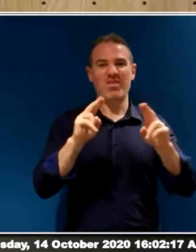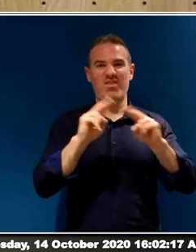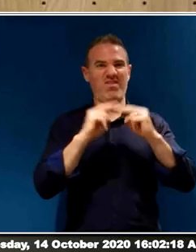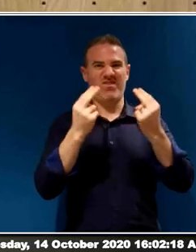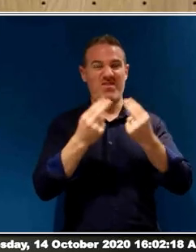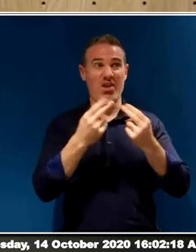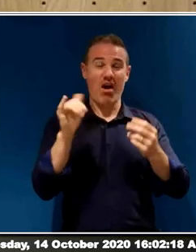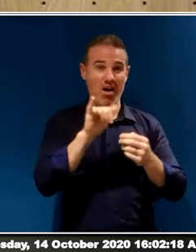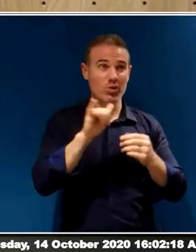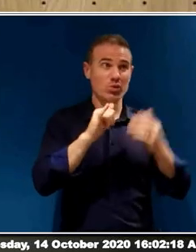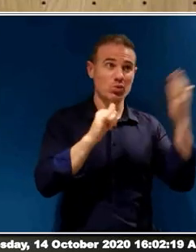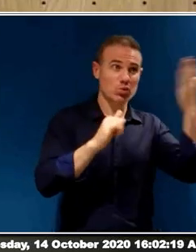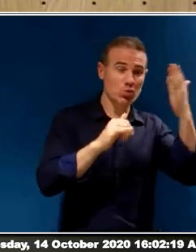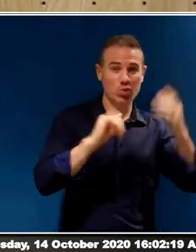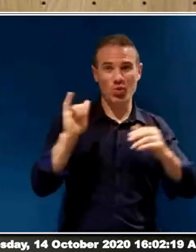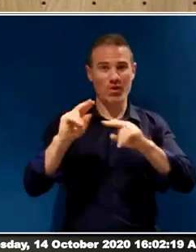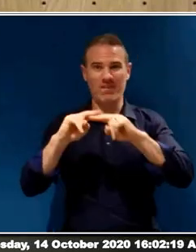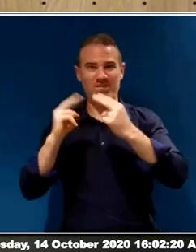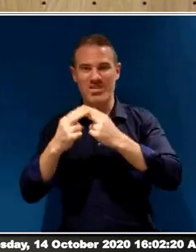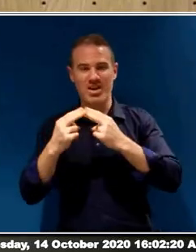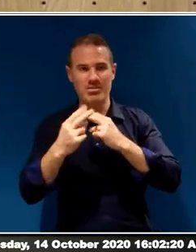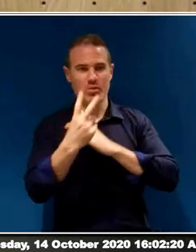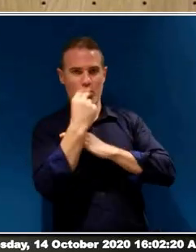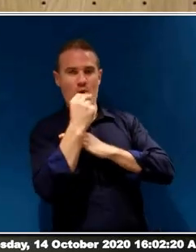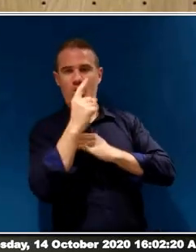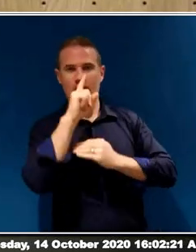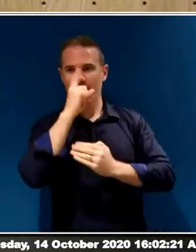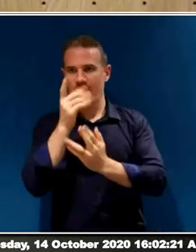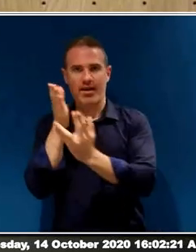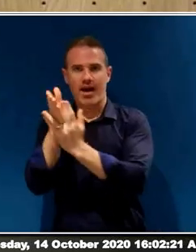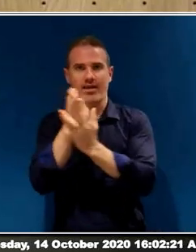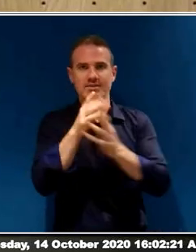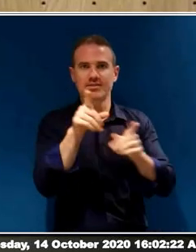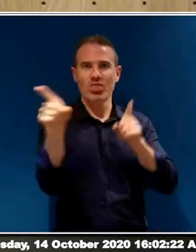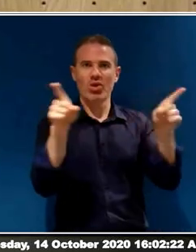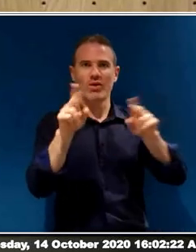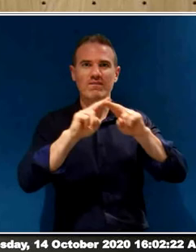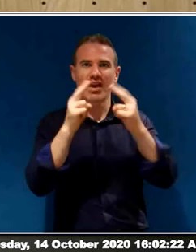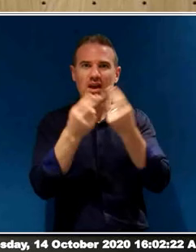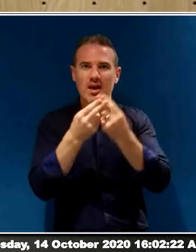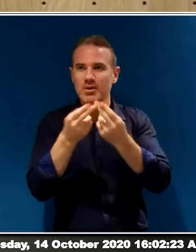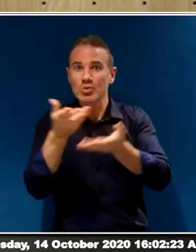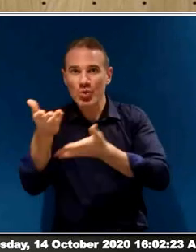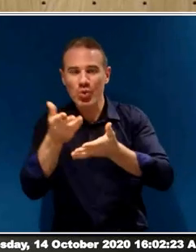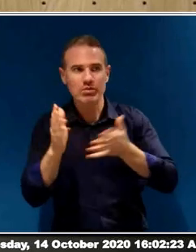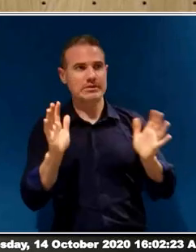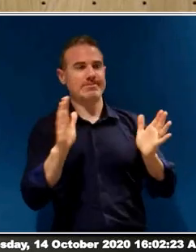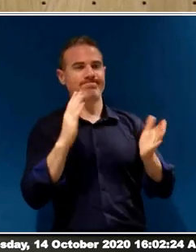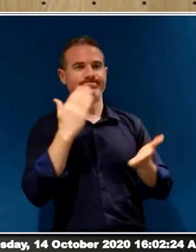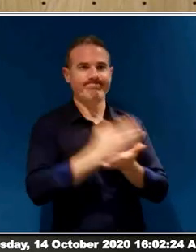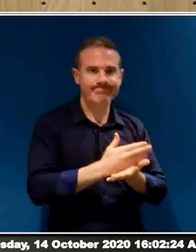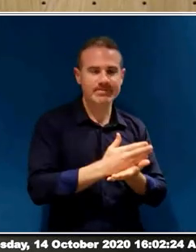So I changed and decided to just look at published judicial decisions because I